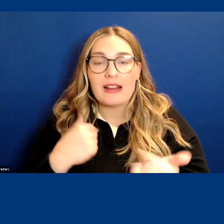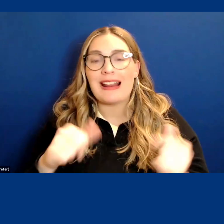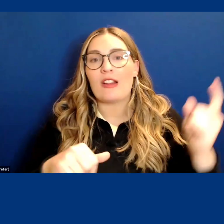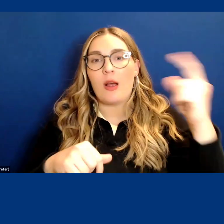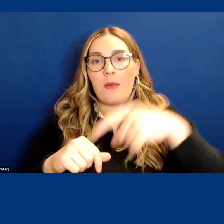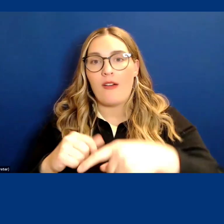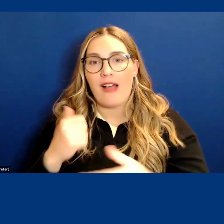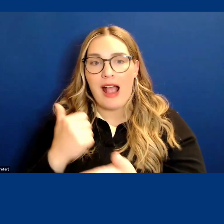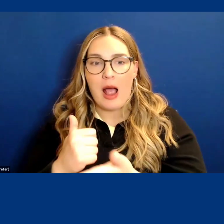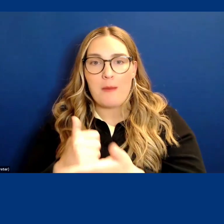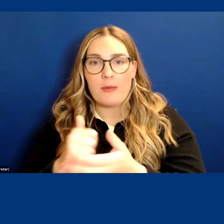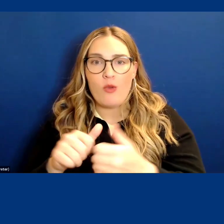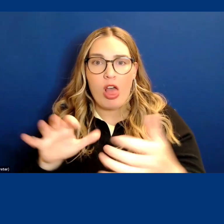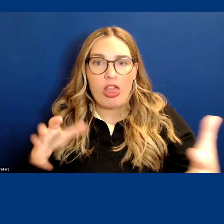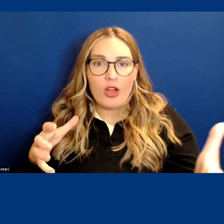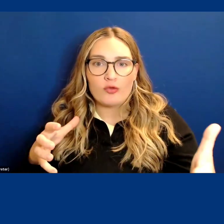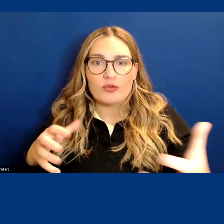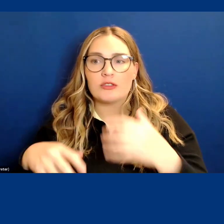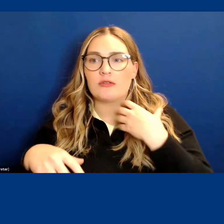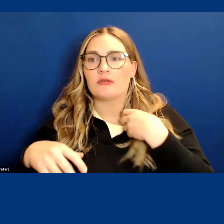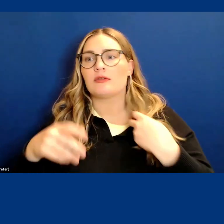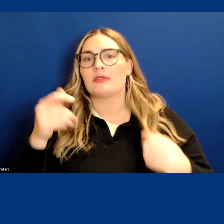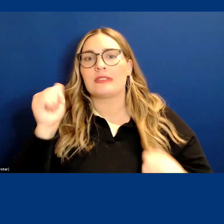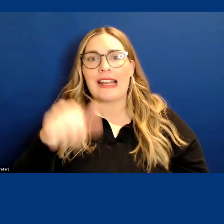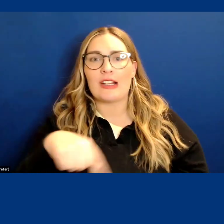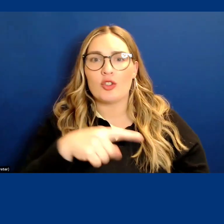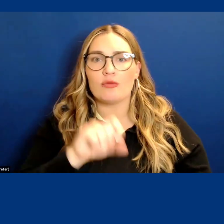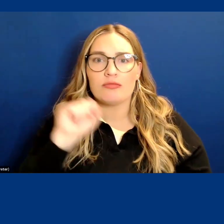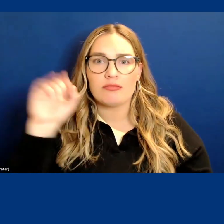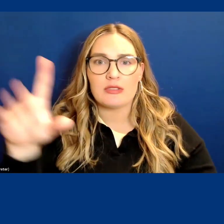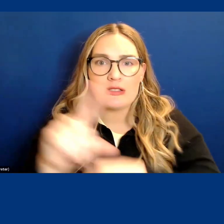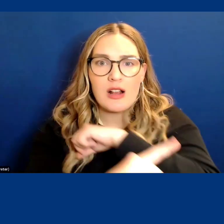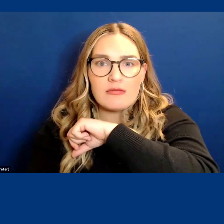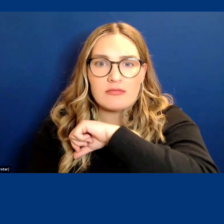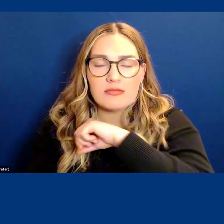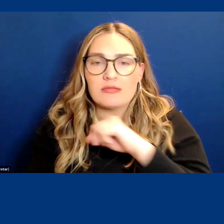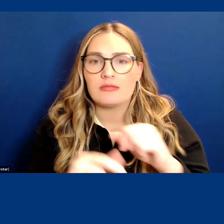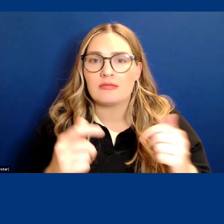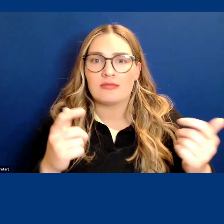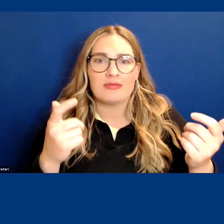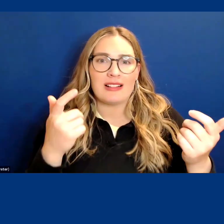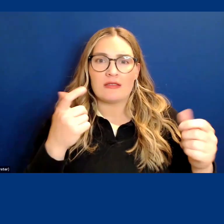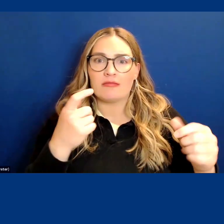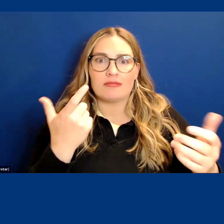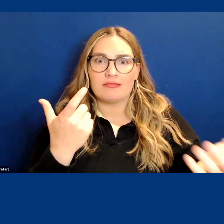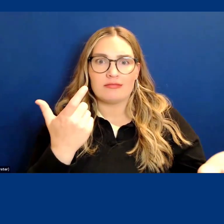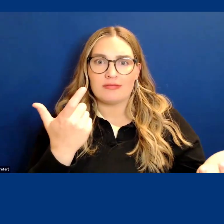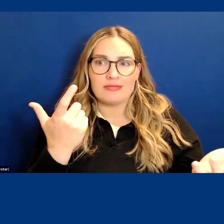with the laundry or can you take the garbage, roll the garbage can out? Like there's things specifically for